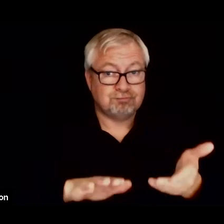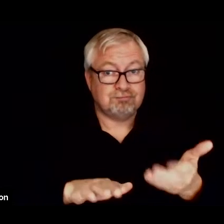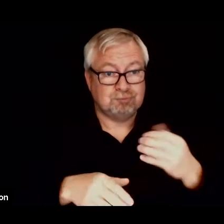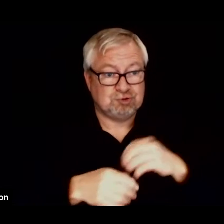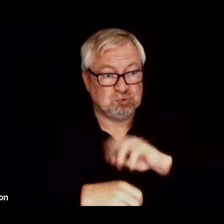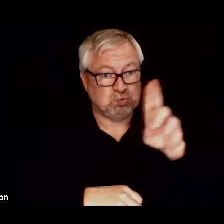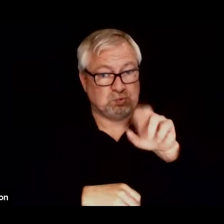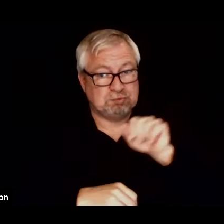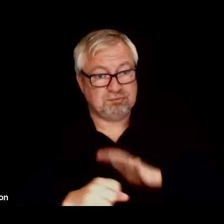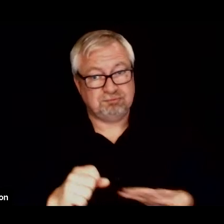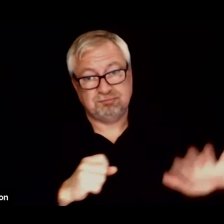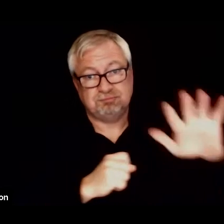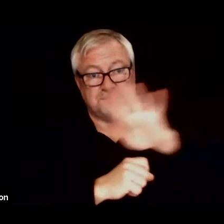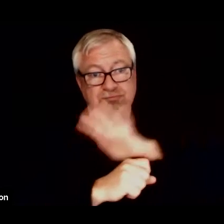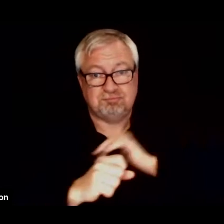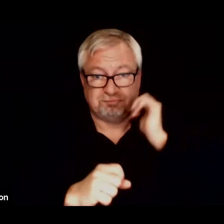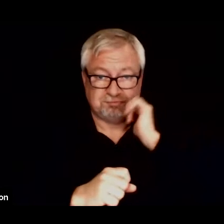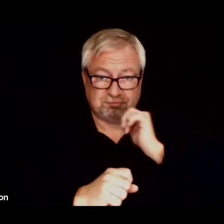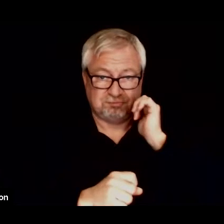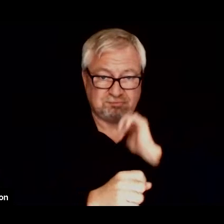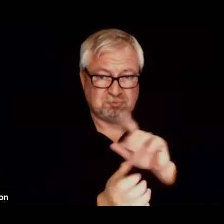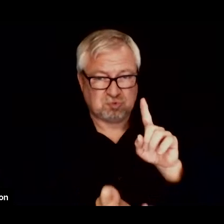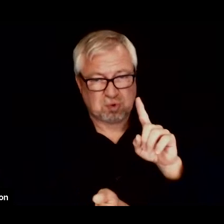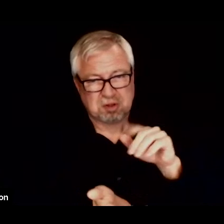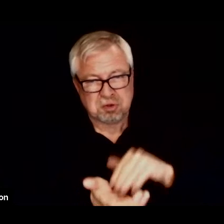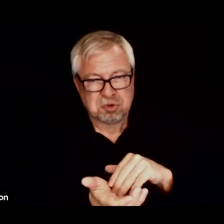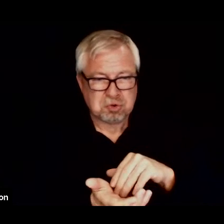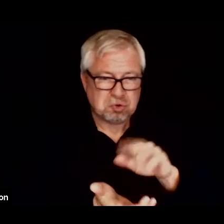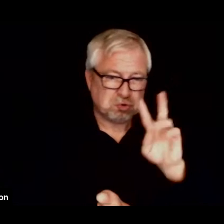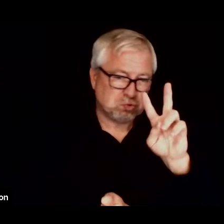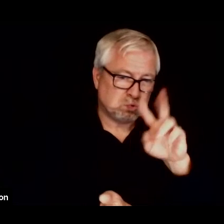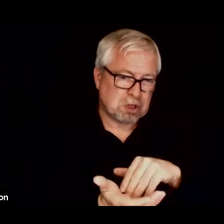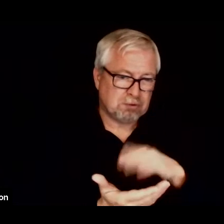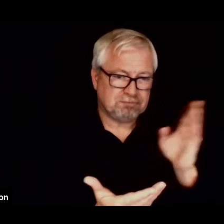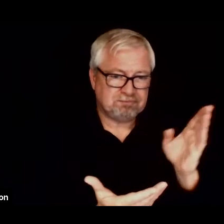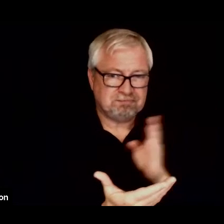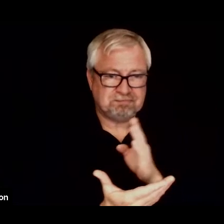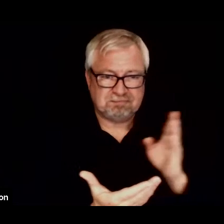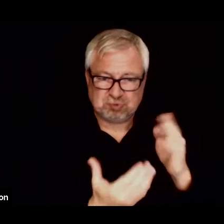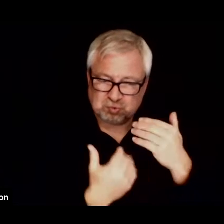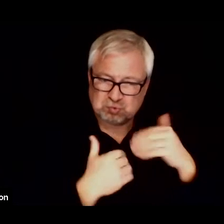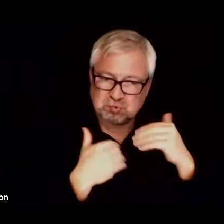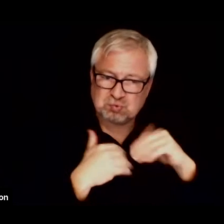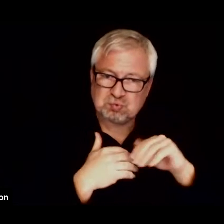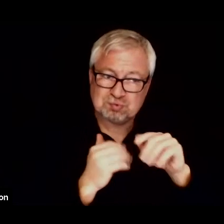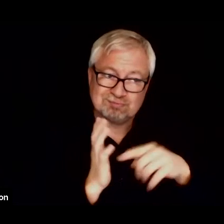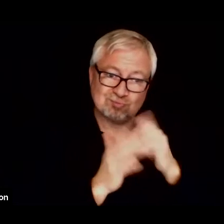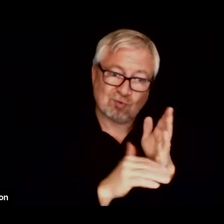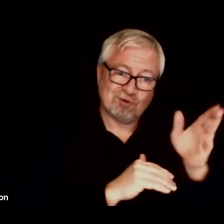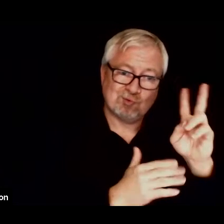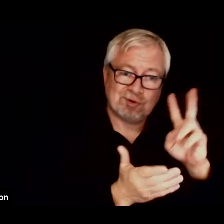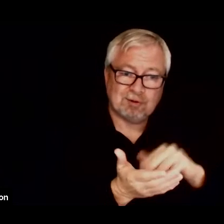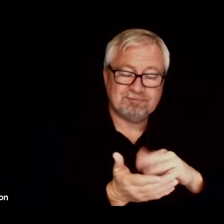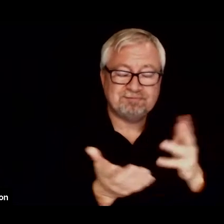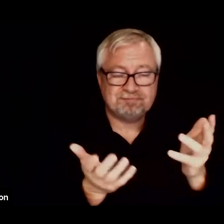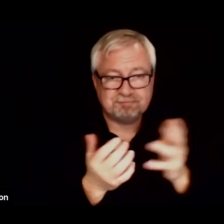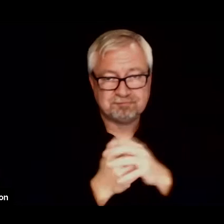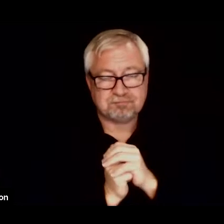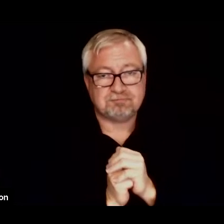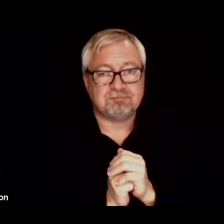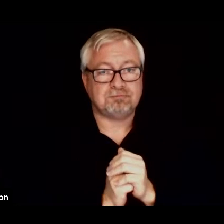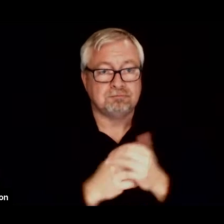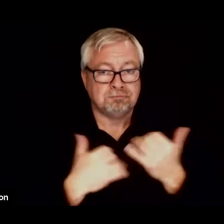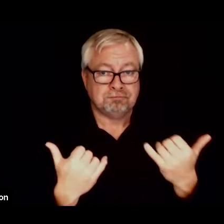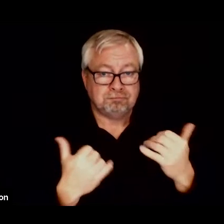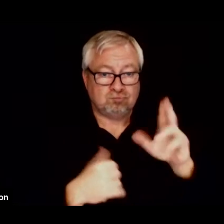1000-2000 and higher each day. As of today, the United States has more than 15.1 million